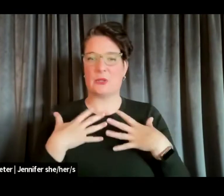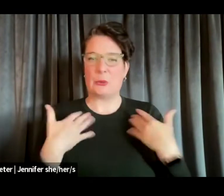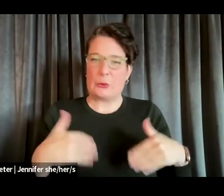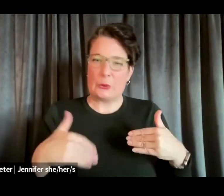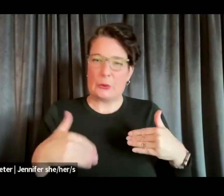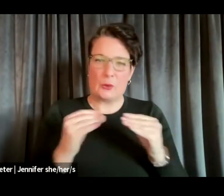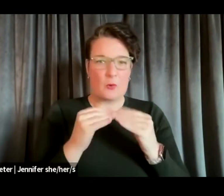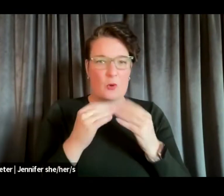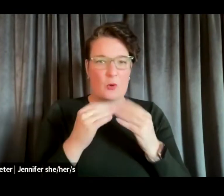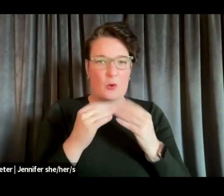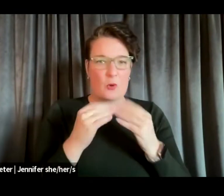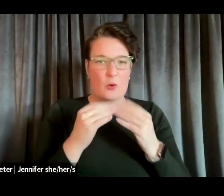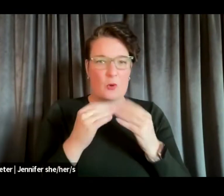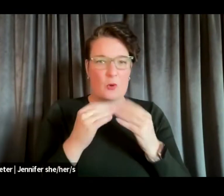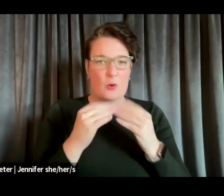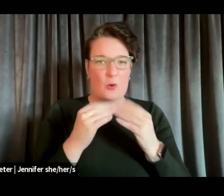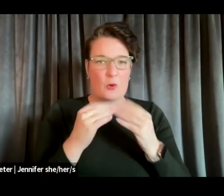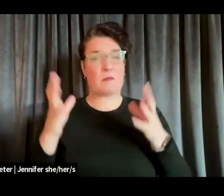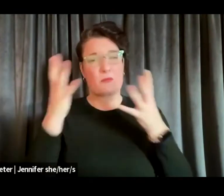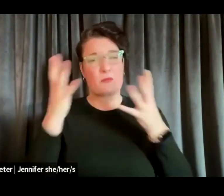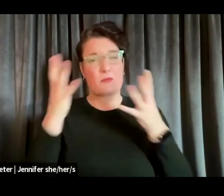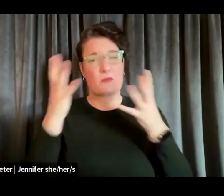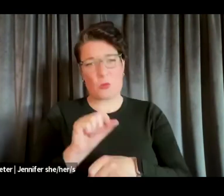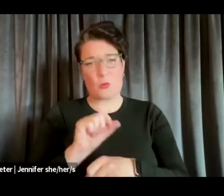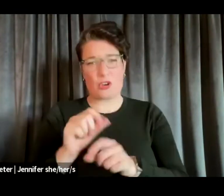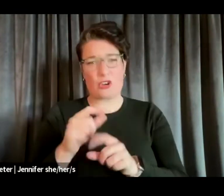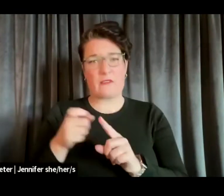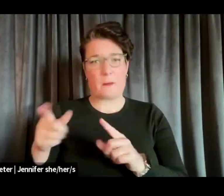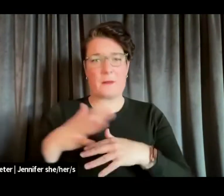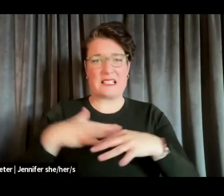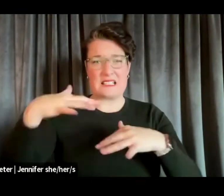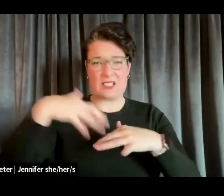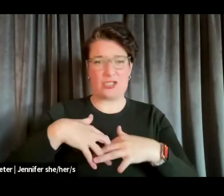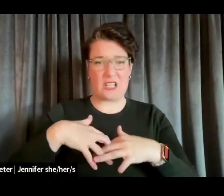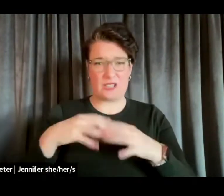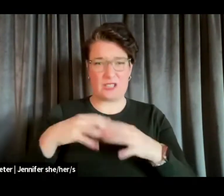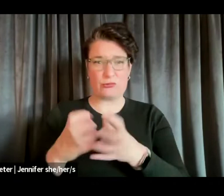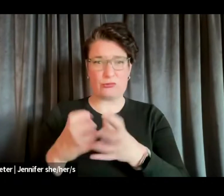all this amazing work by indigenous led groups to protect our waters and